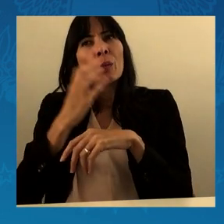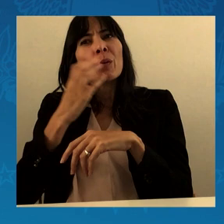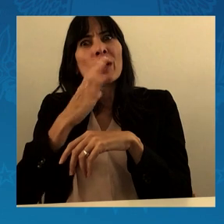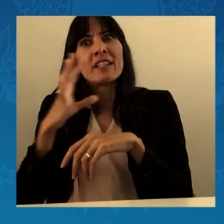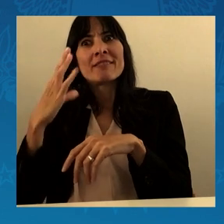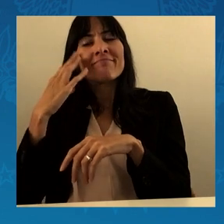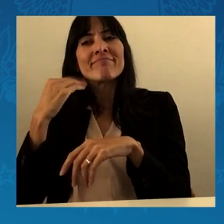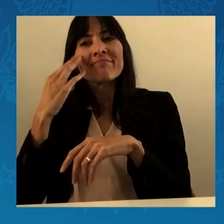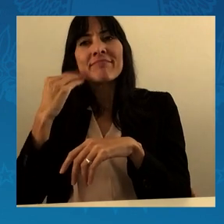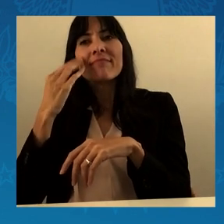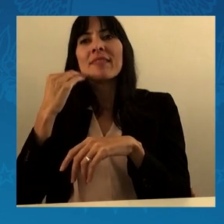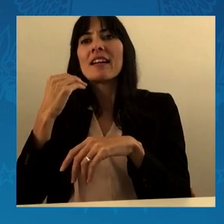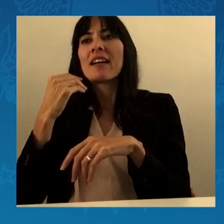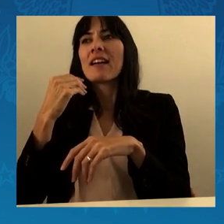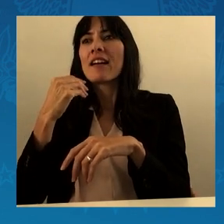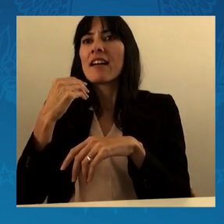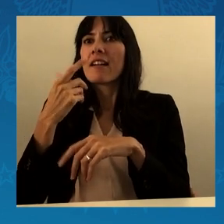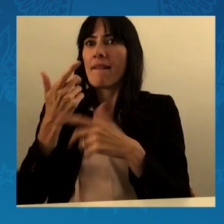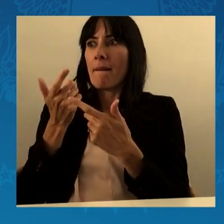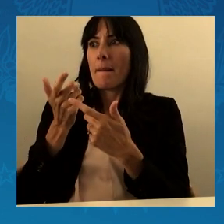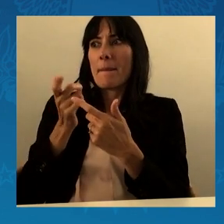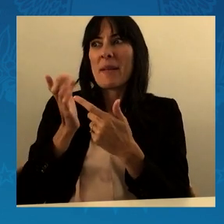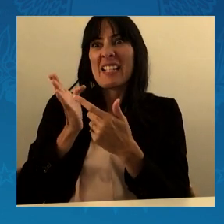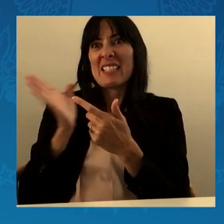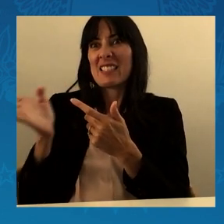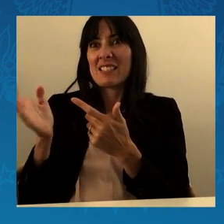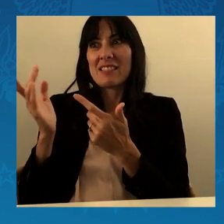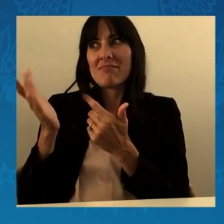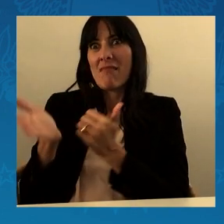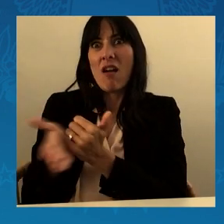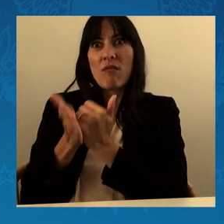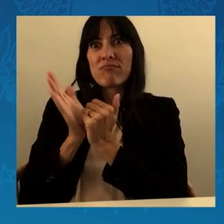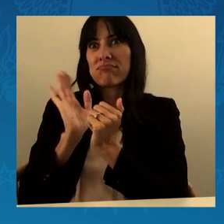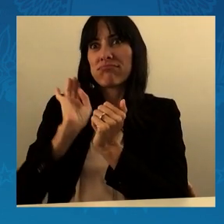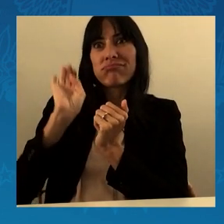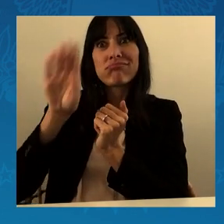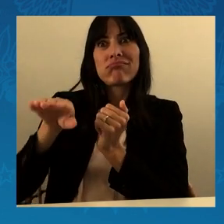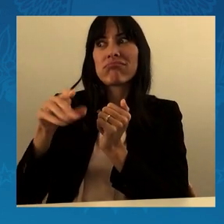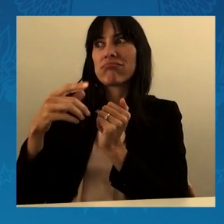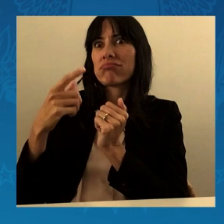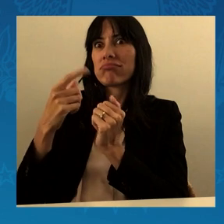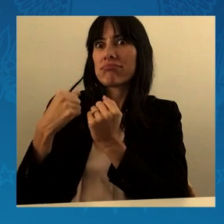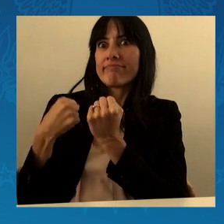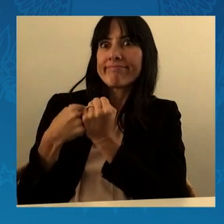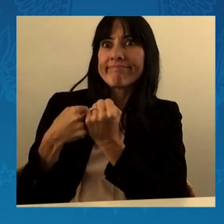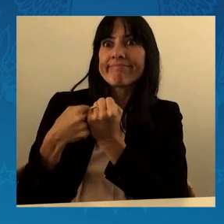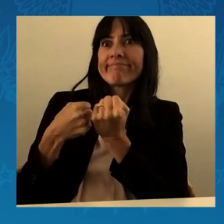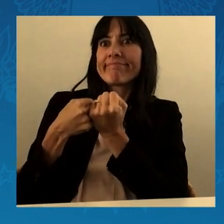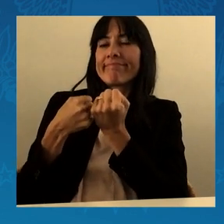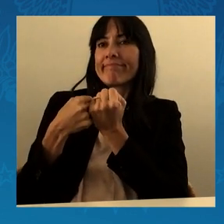He's been there every step of the way. Having people there alongside me, working and really making a difference